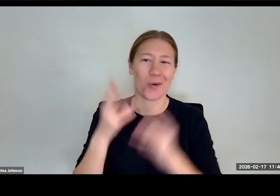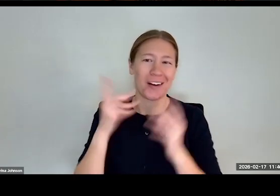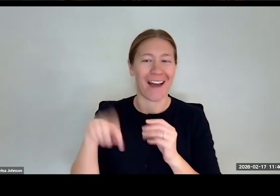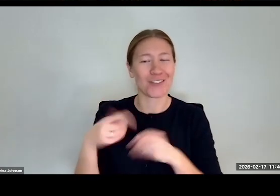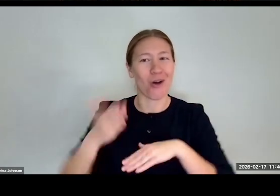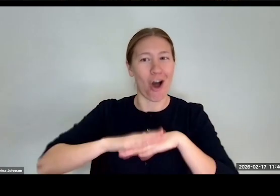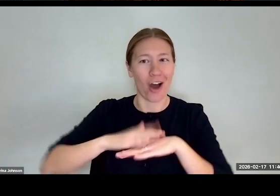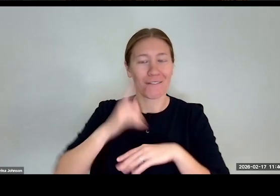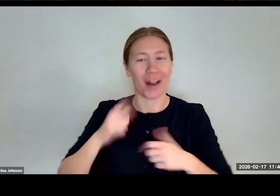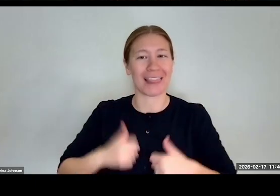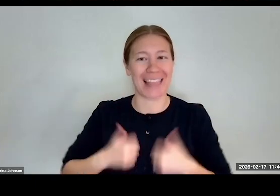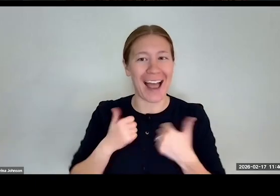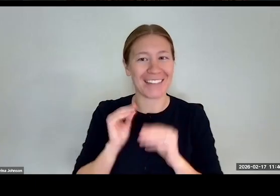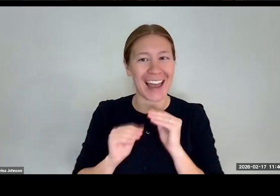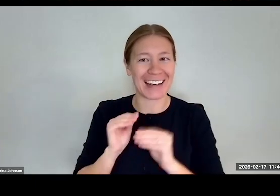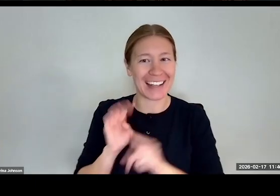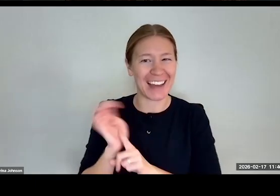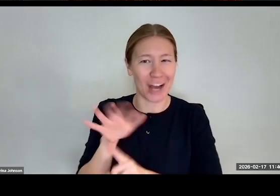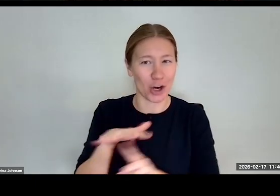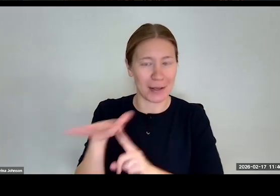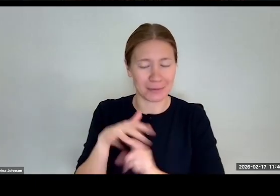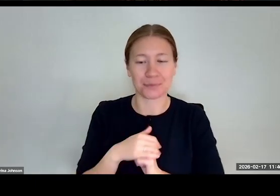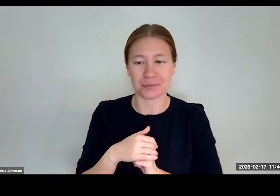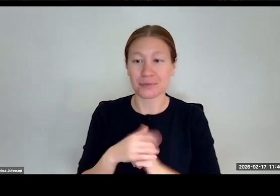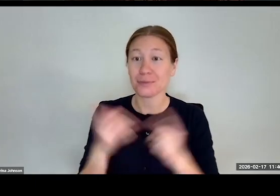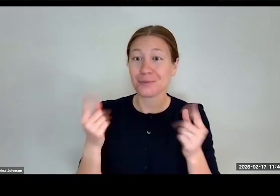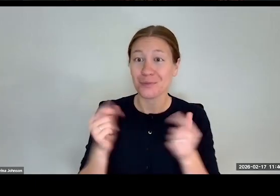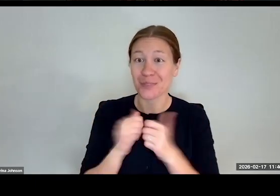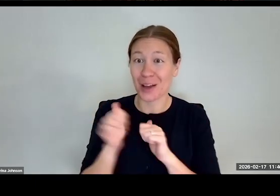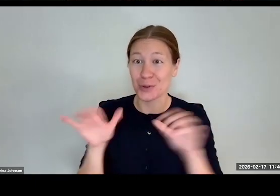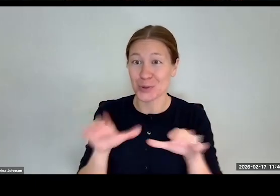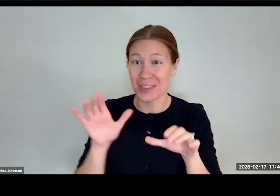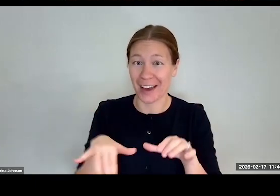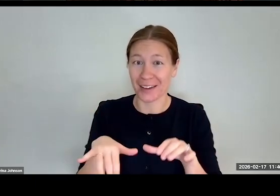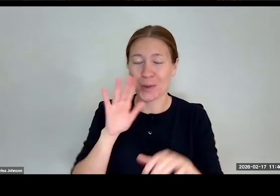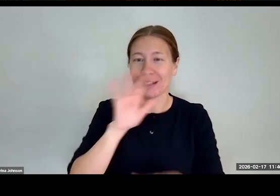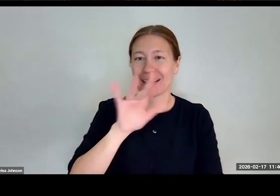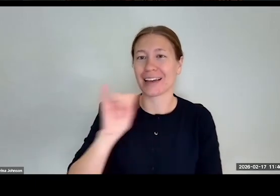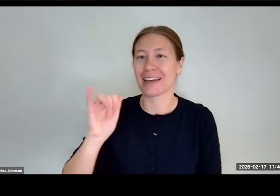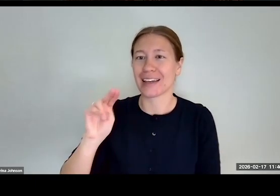So to turn them on in the live editing environment, we are going to go to the insert toolbar ribbon.